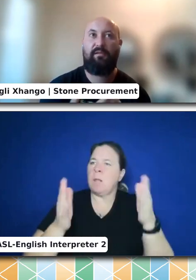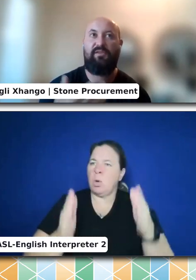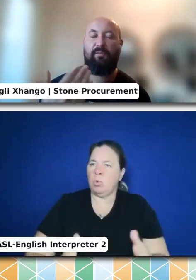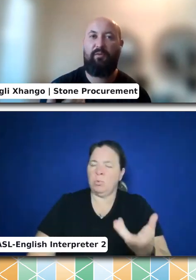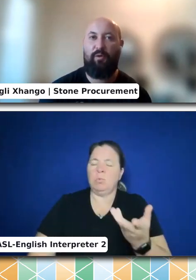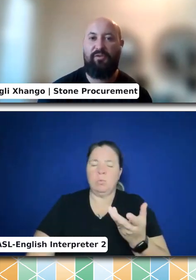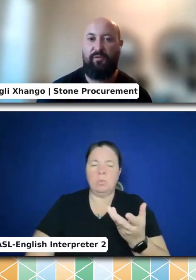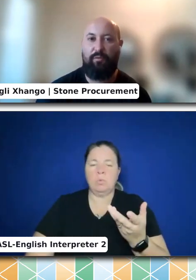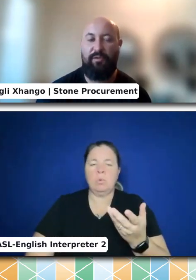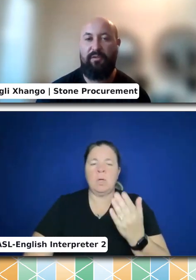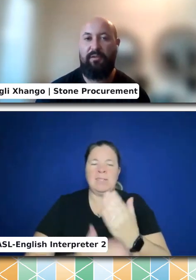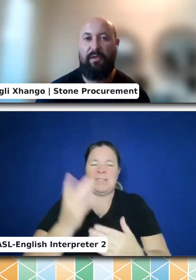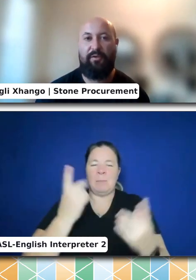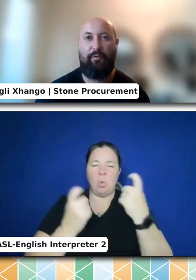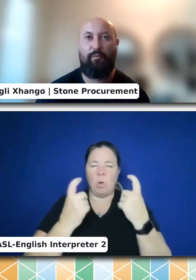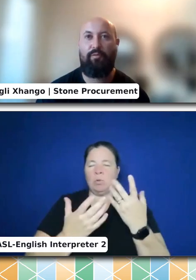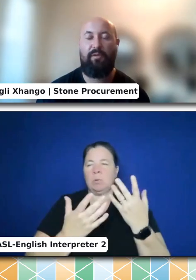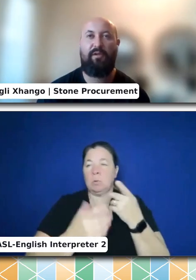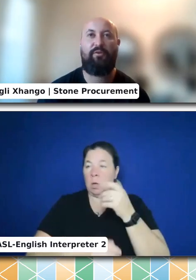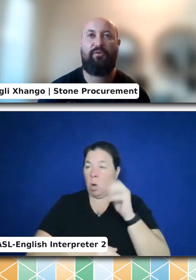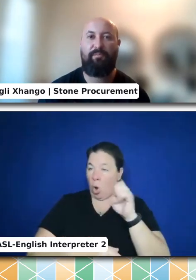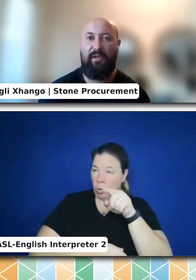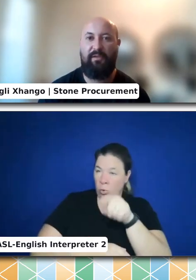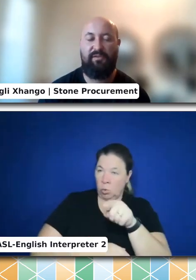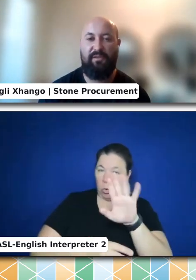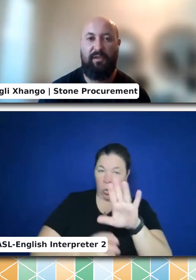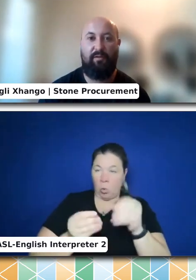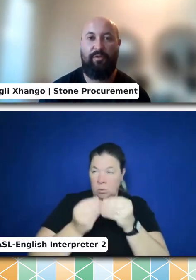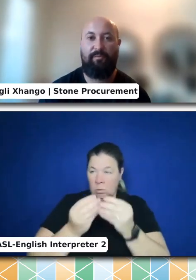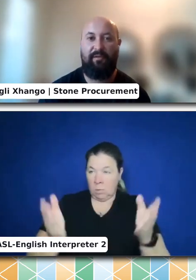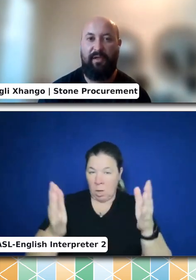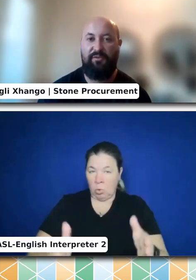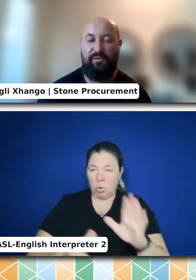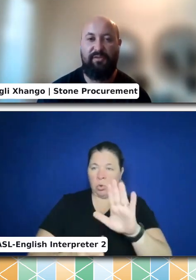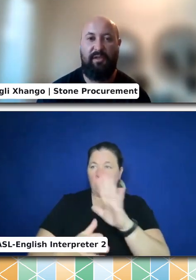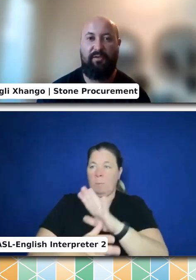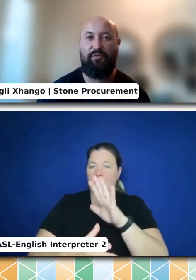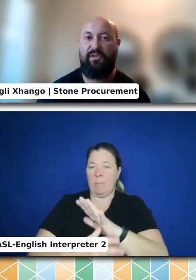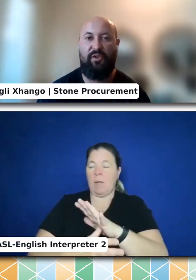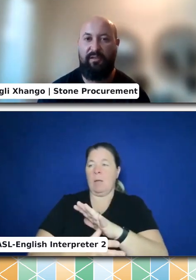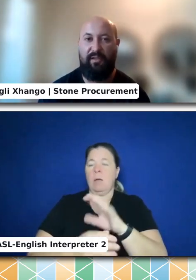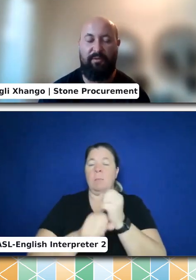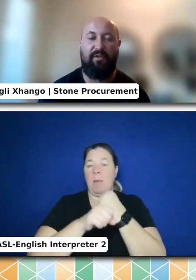Some of the questions were, are you… are your suppliers or your manufacturers, uh, using child labor?